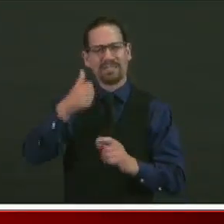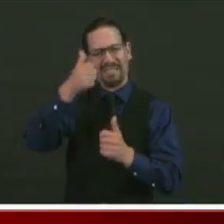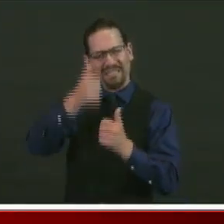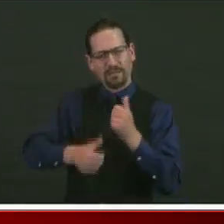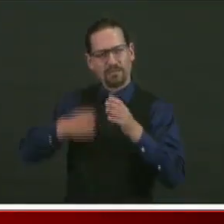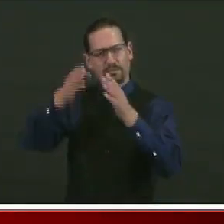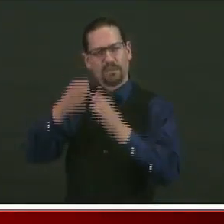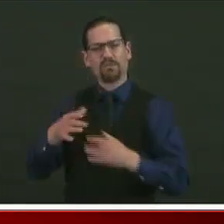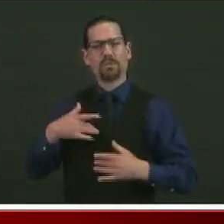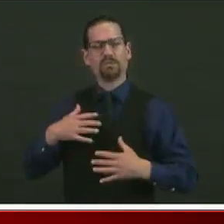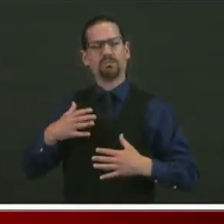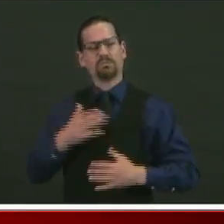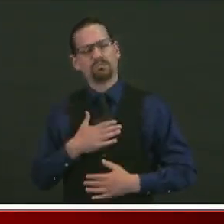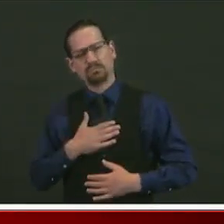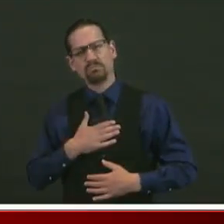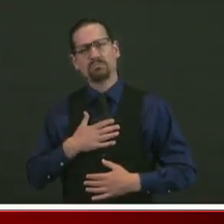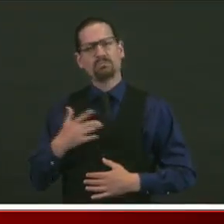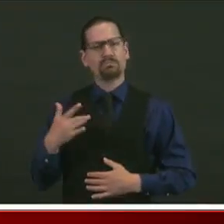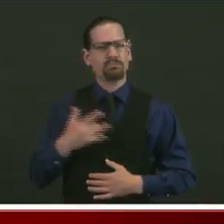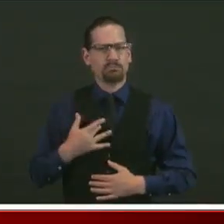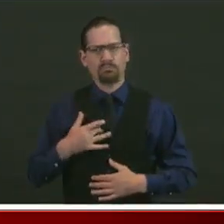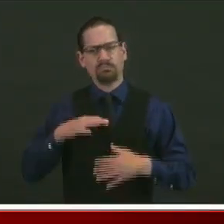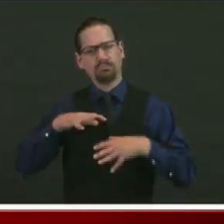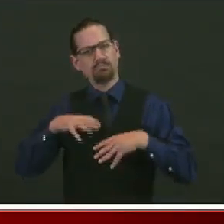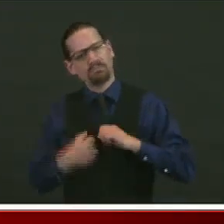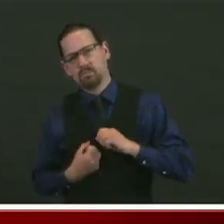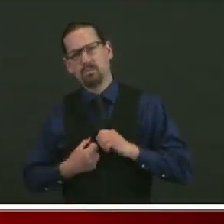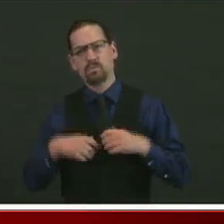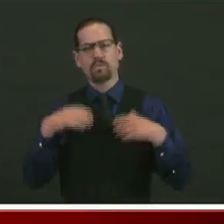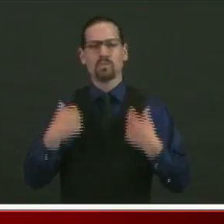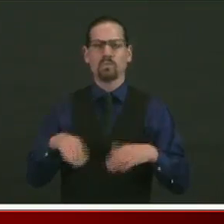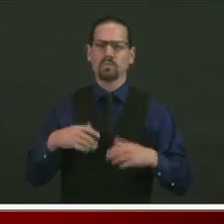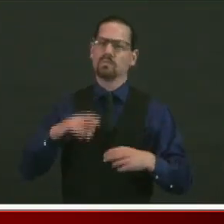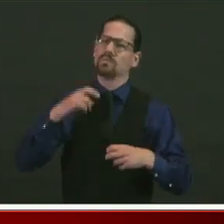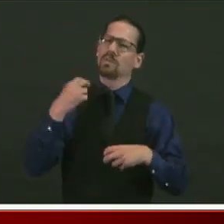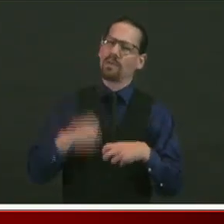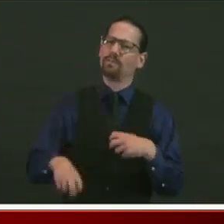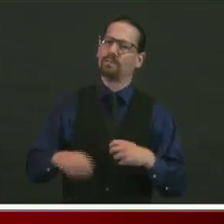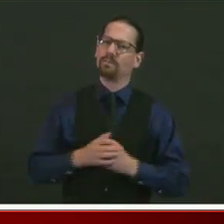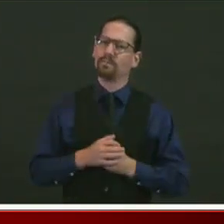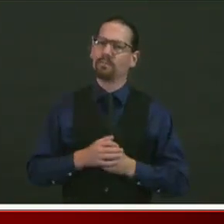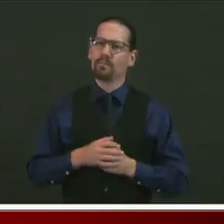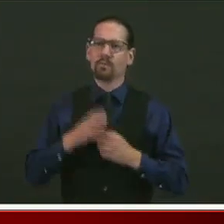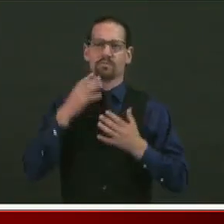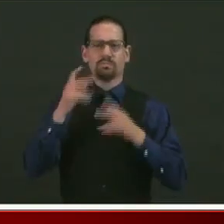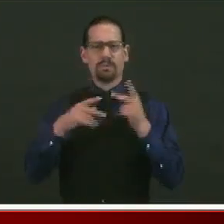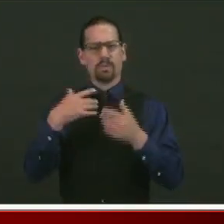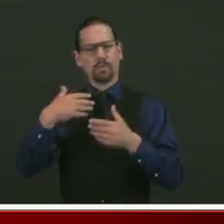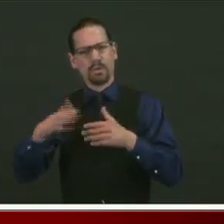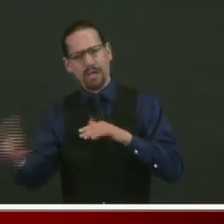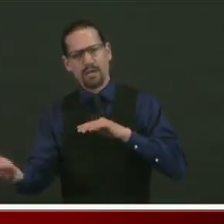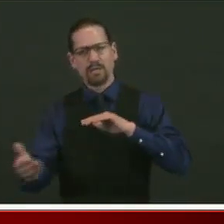SAY THAT. WE KNOW THAT EVERY DEATH IS PAINFUL AND PERSONAL. THE GOVERNOR SAID THERE'S BEEN A